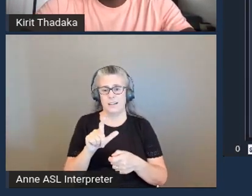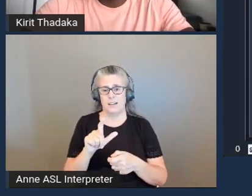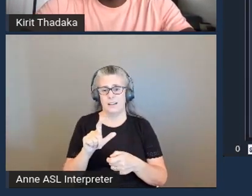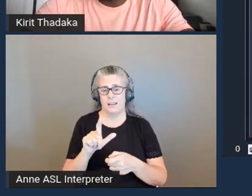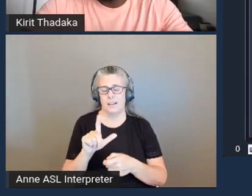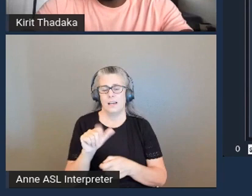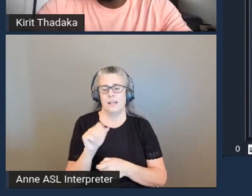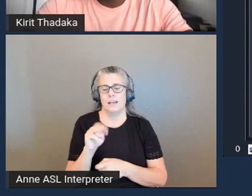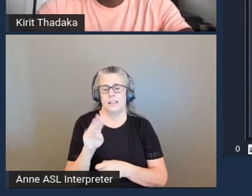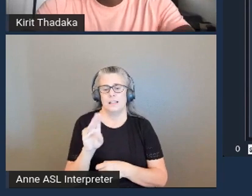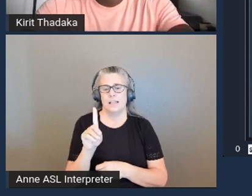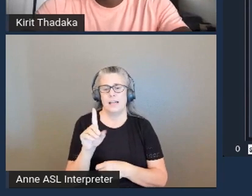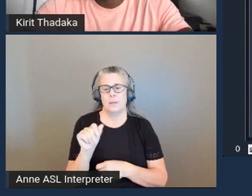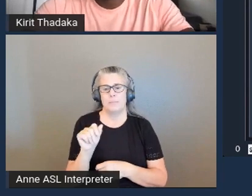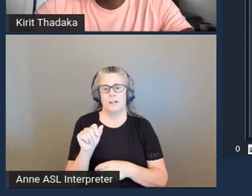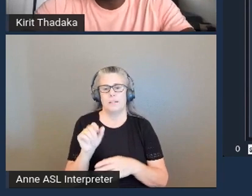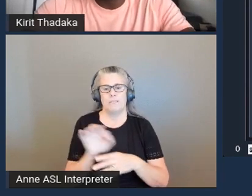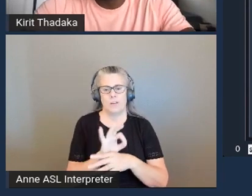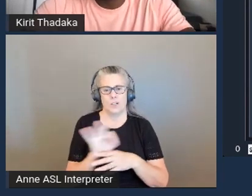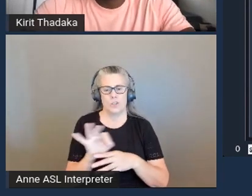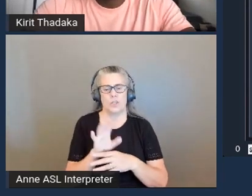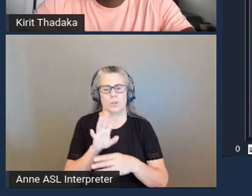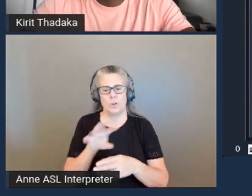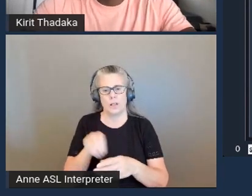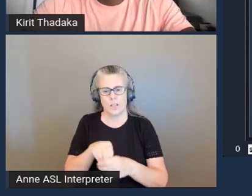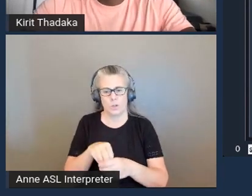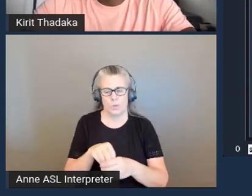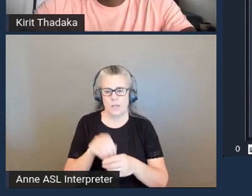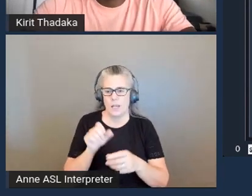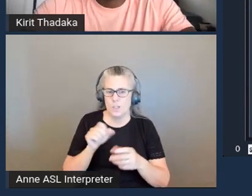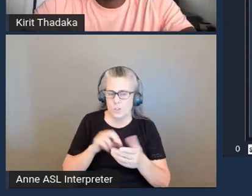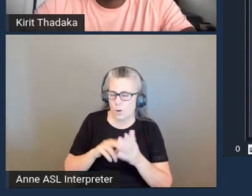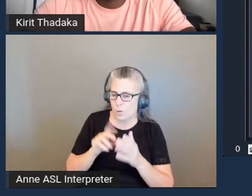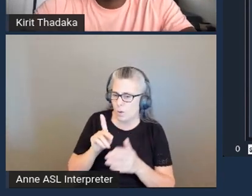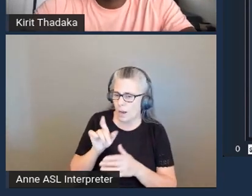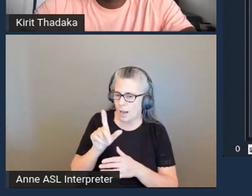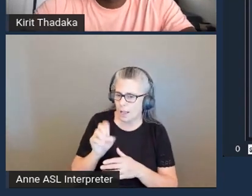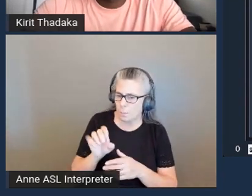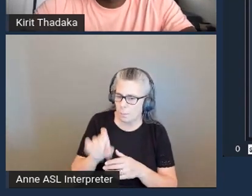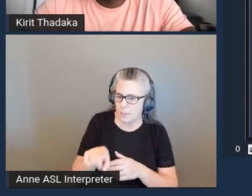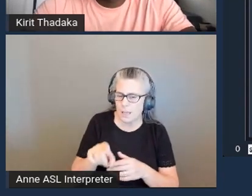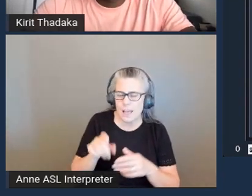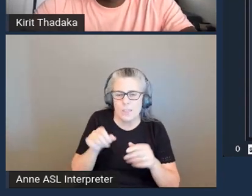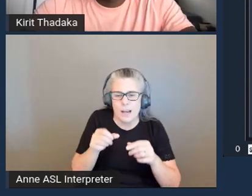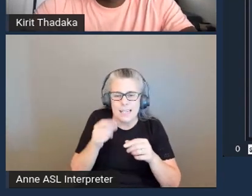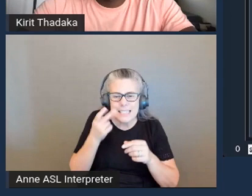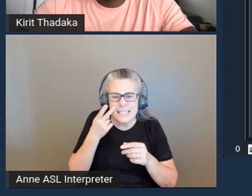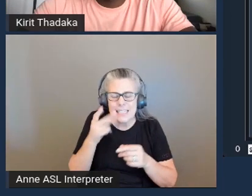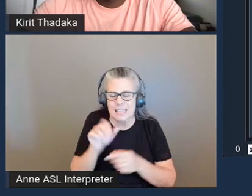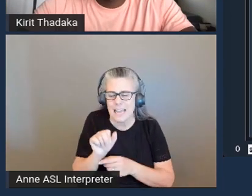in this UI. - And I can add and remove, I see little arrows at the bottom left, is that zooming in and zooming out,